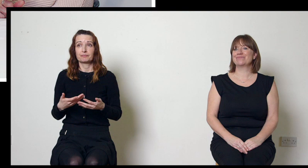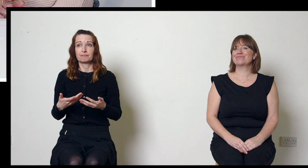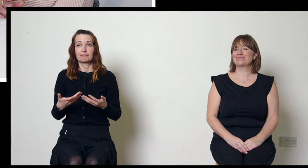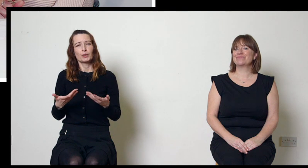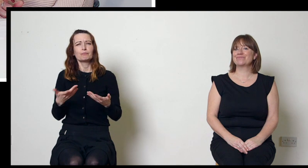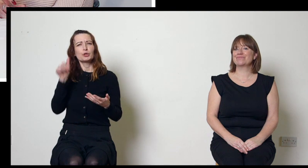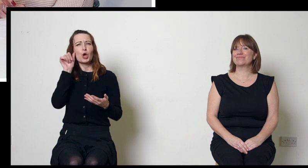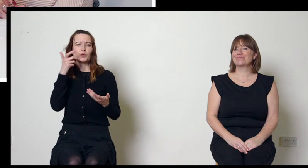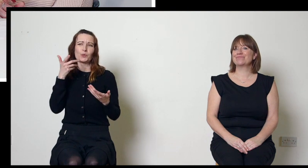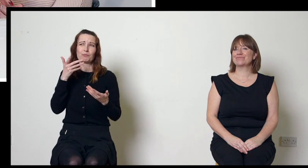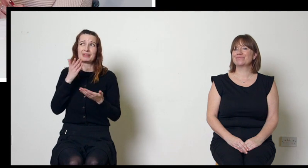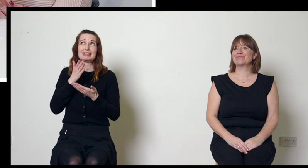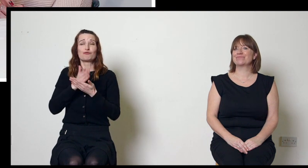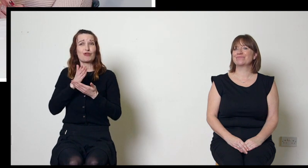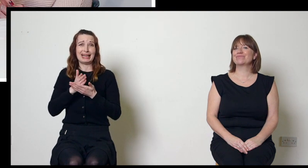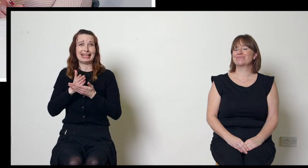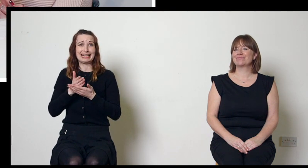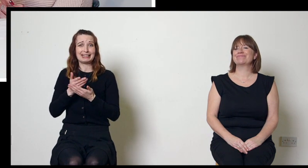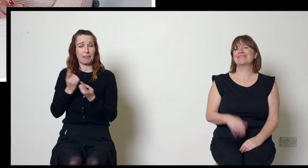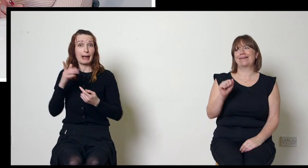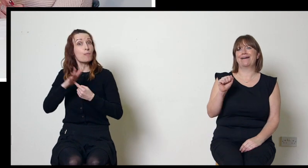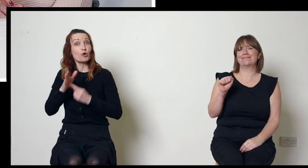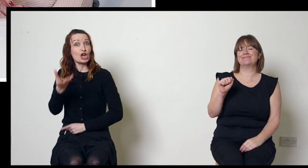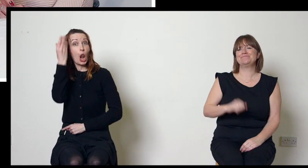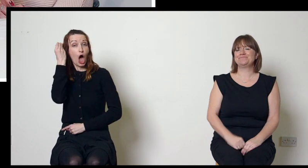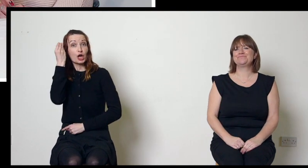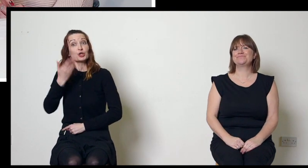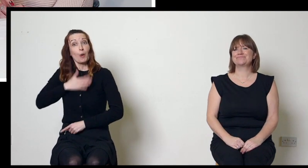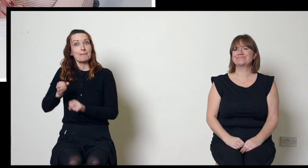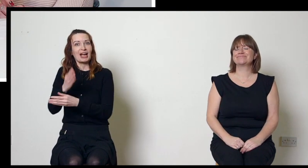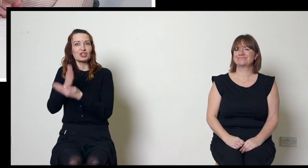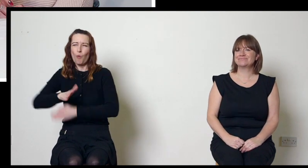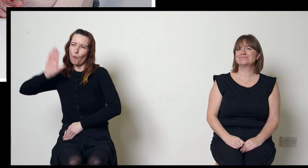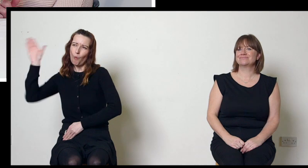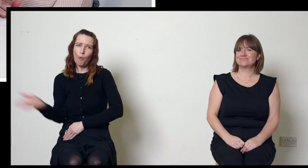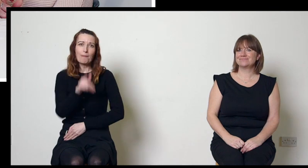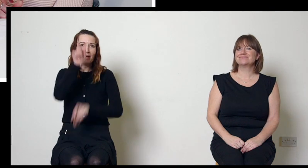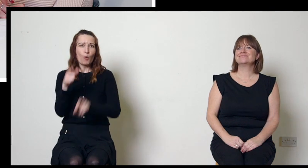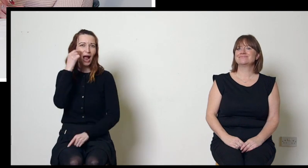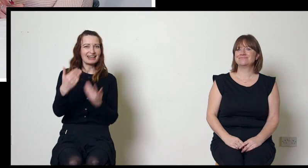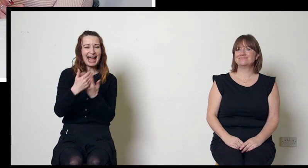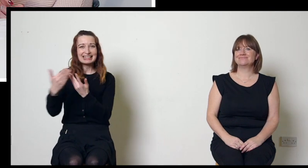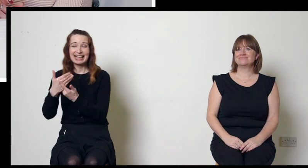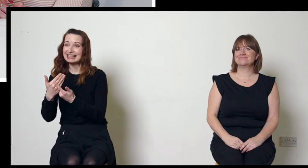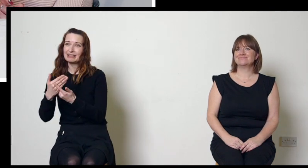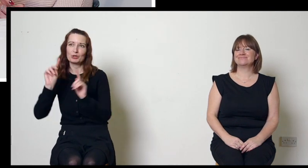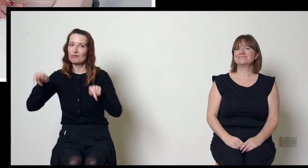you know, like that's a big lesson to learn as well because you want to be everything to everyone, but you can't be, but you can do your best